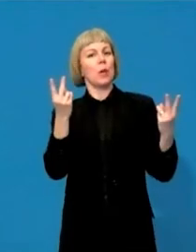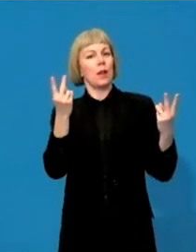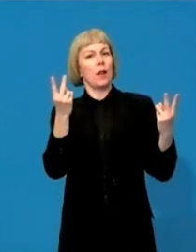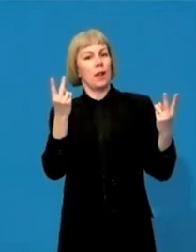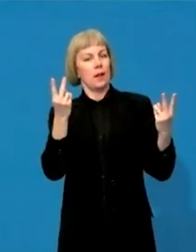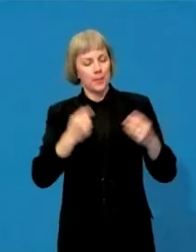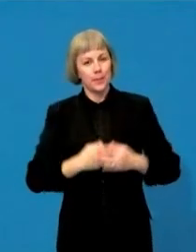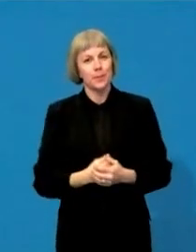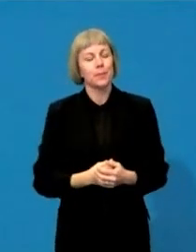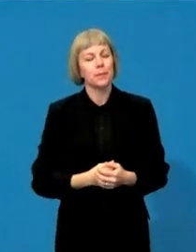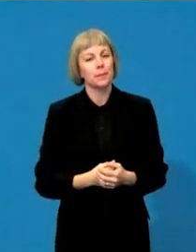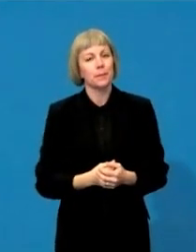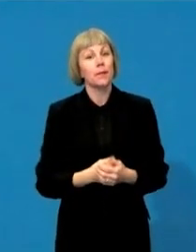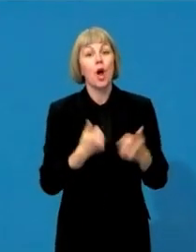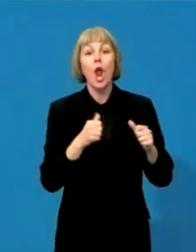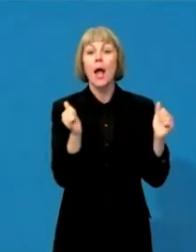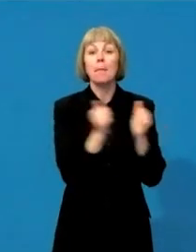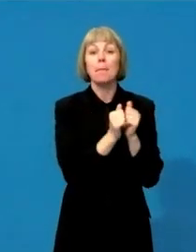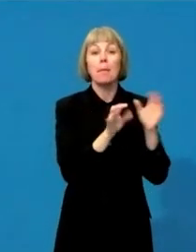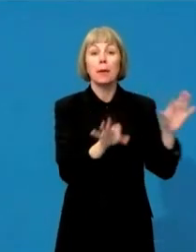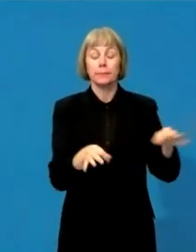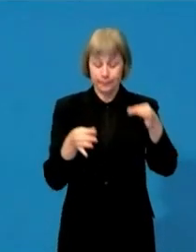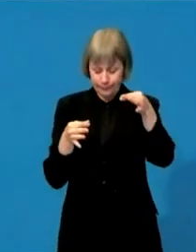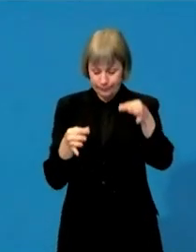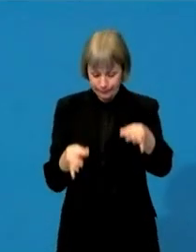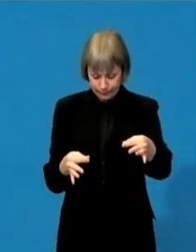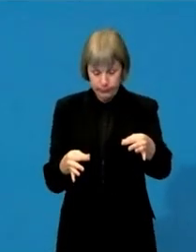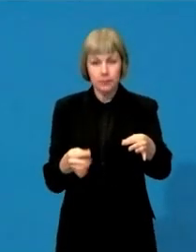You know, you put a piece of paper in front of them with words on it, they wouldn't